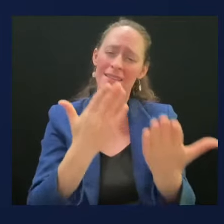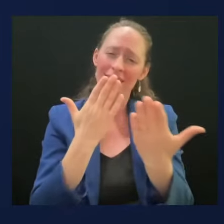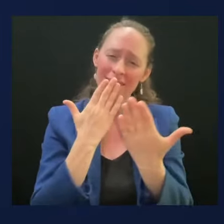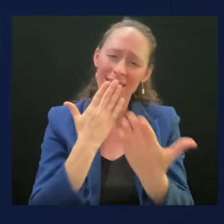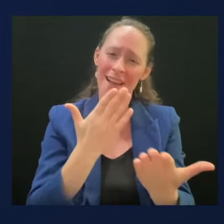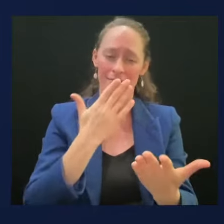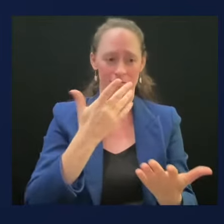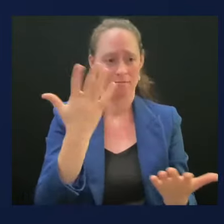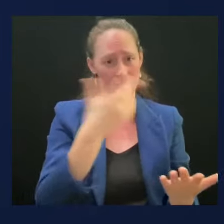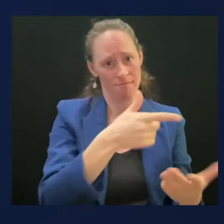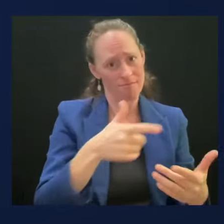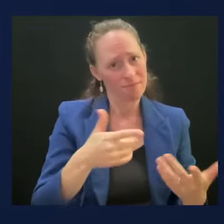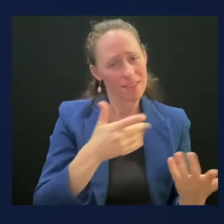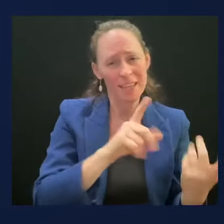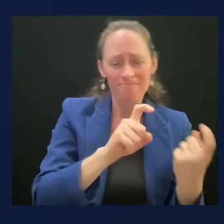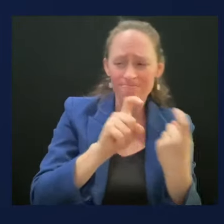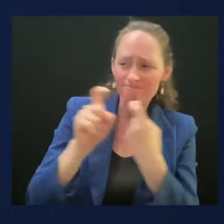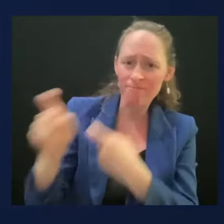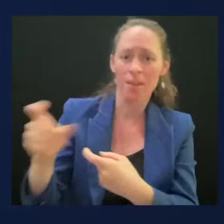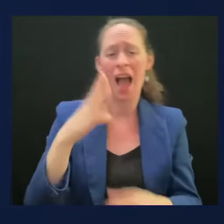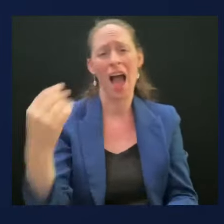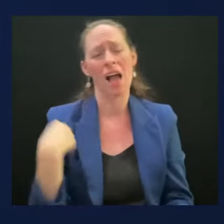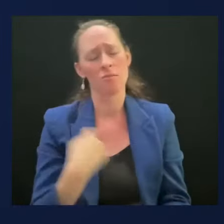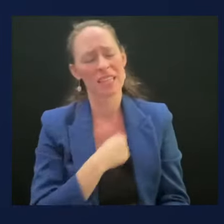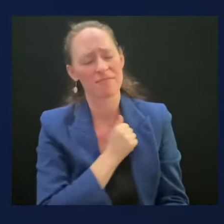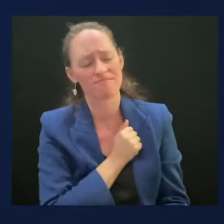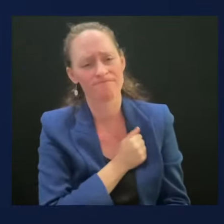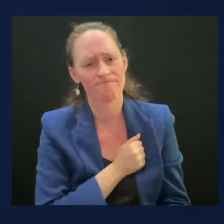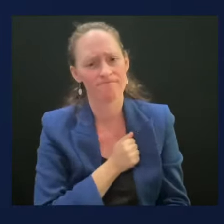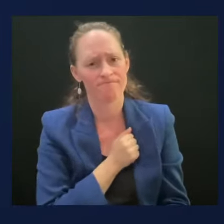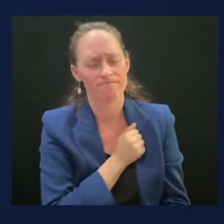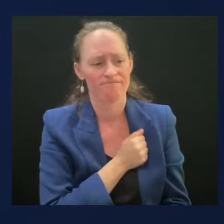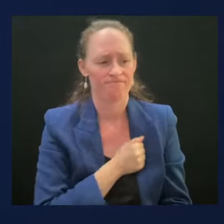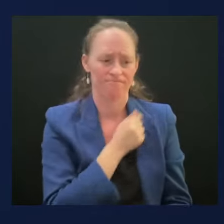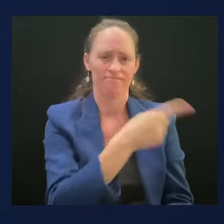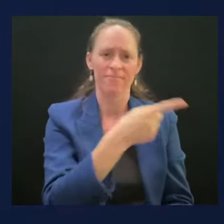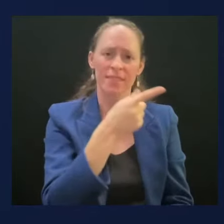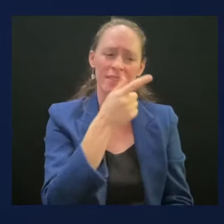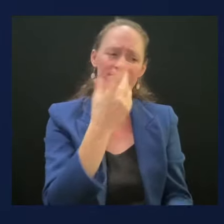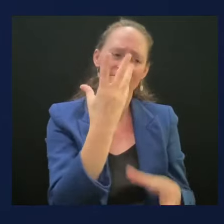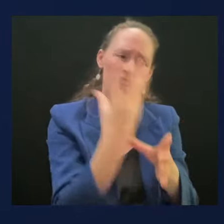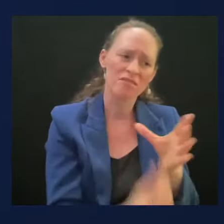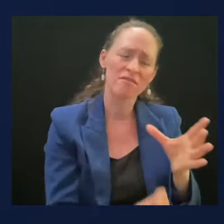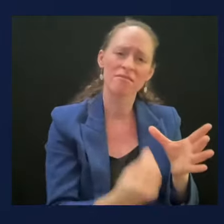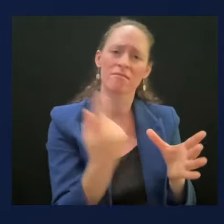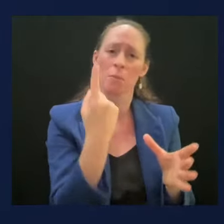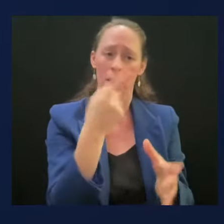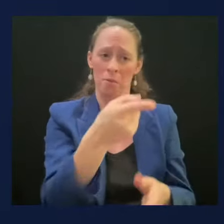We pledge again today to ensure that you and your families have the support that you need and deserve.